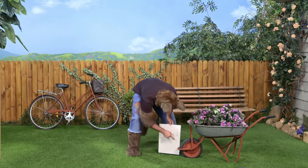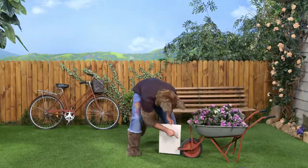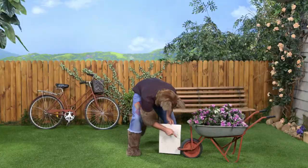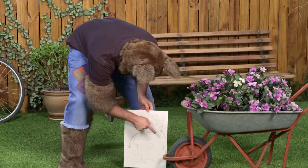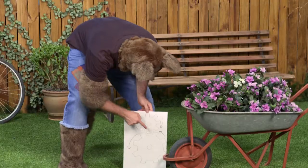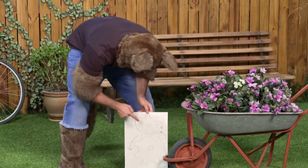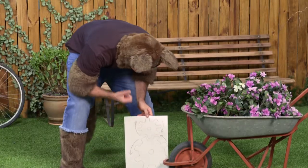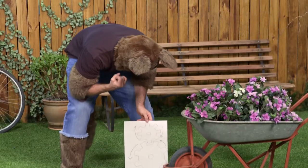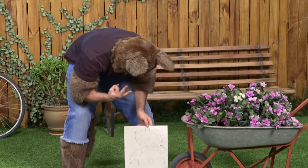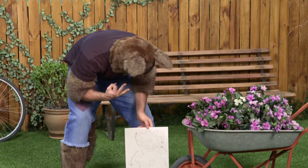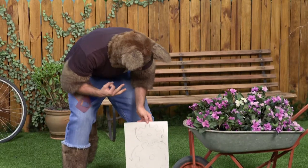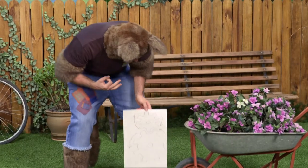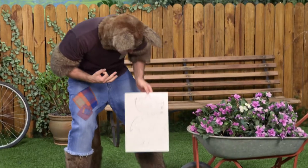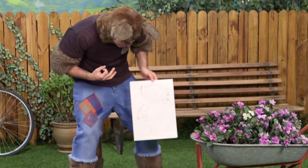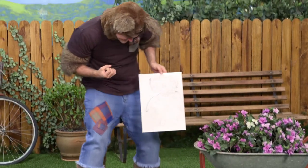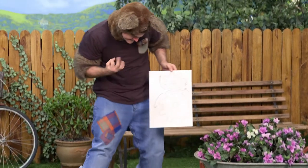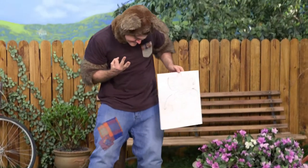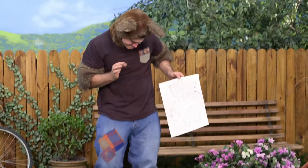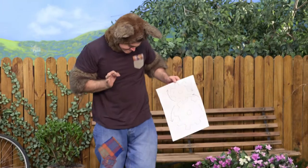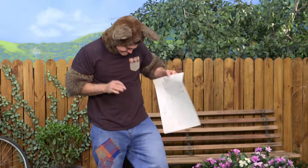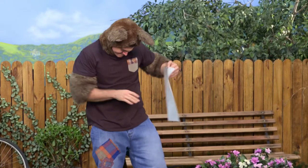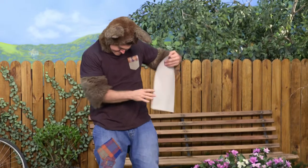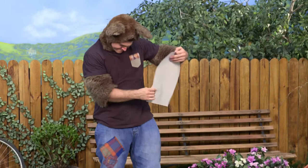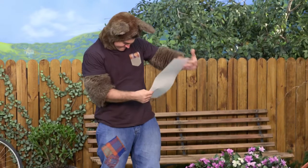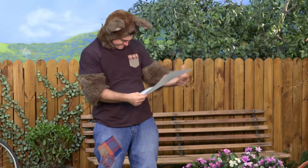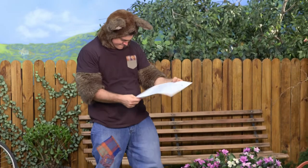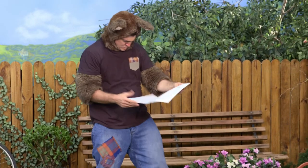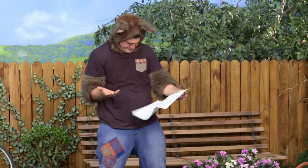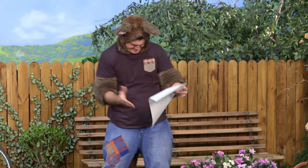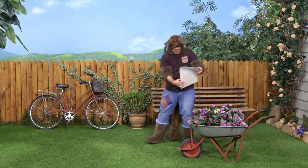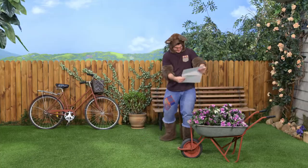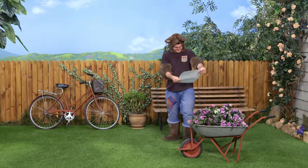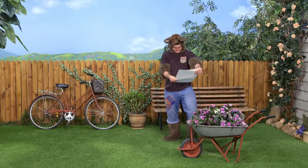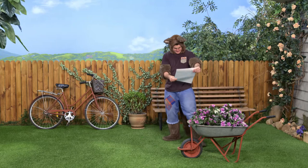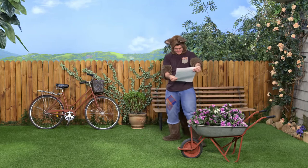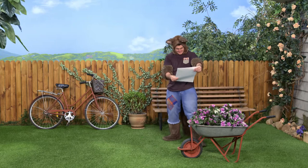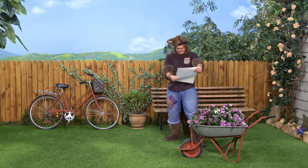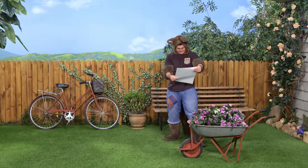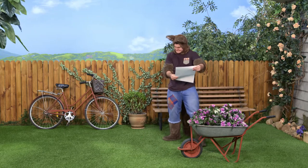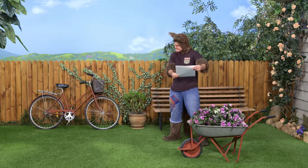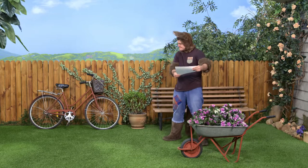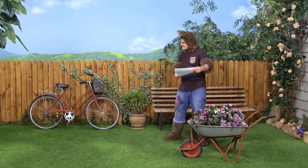Hmm. Nope. No, doesn't have any. Hmm. Where are some cogs?